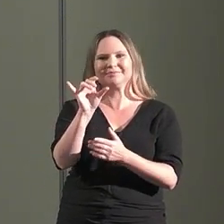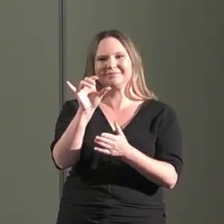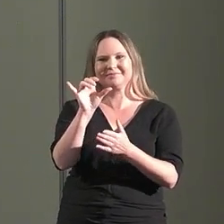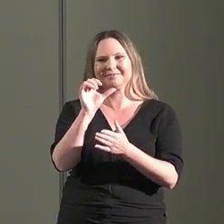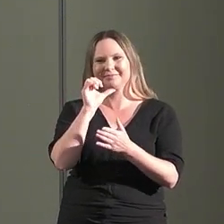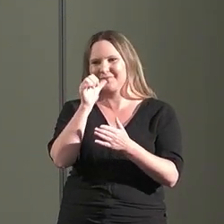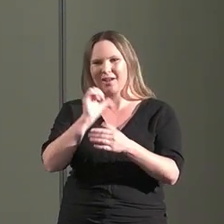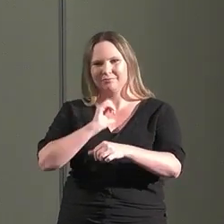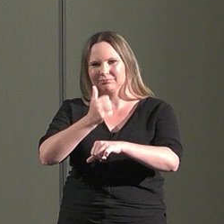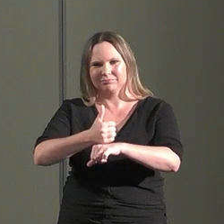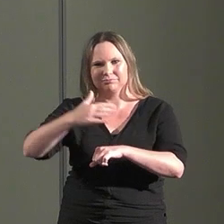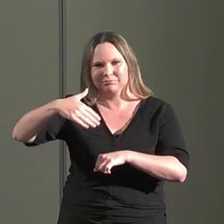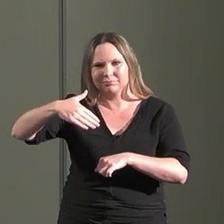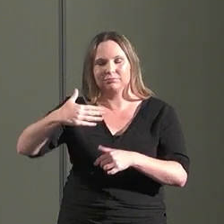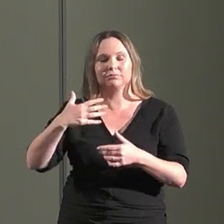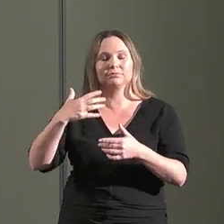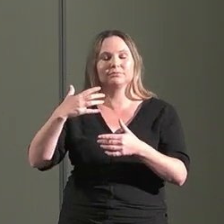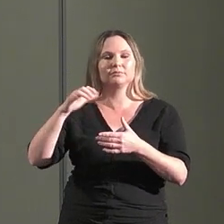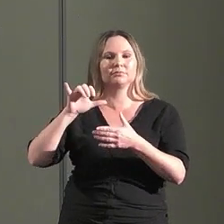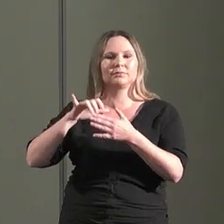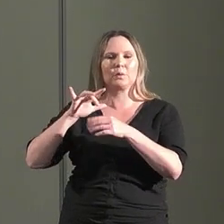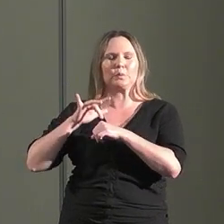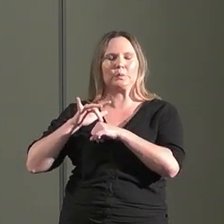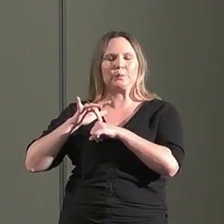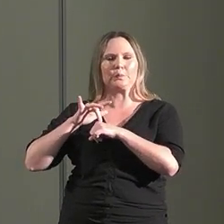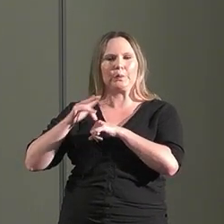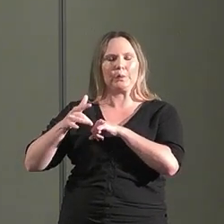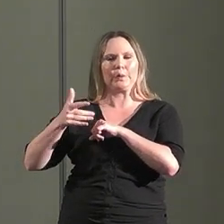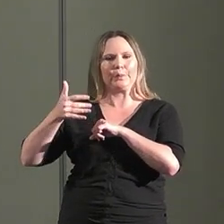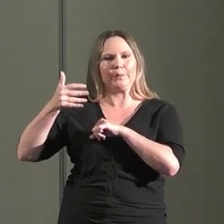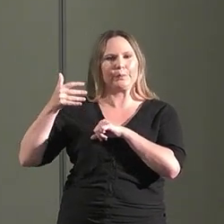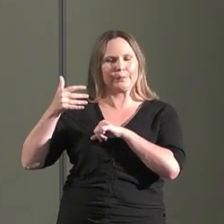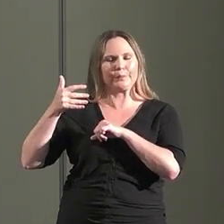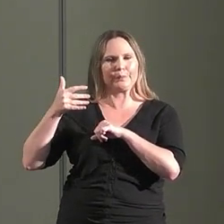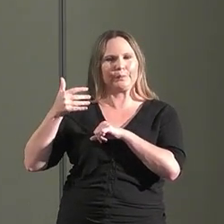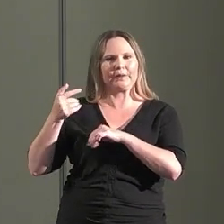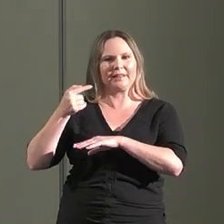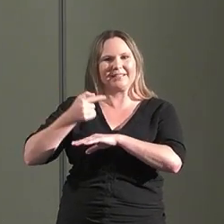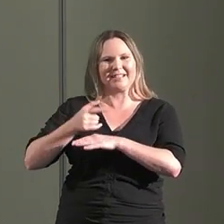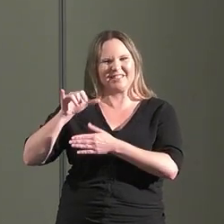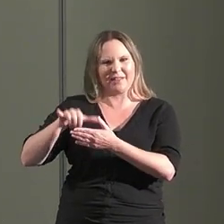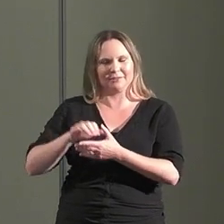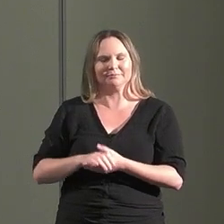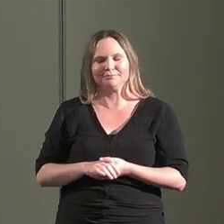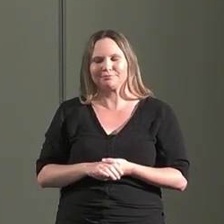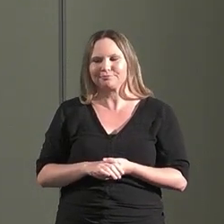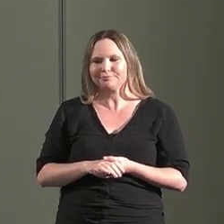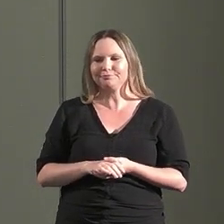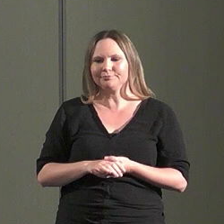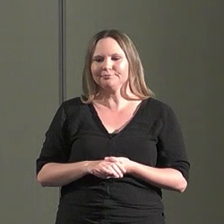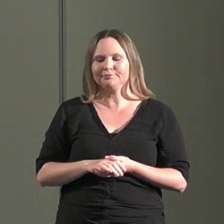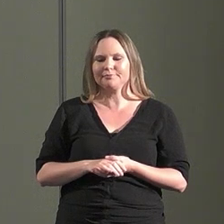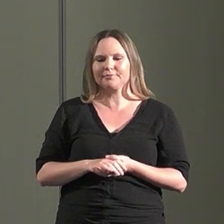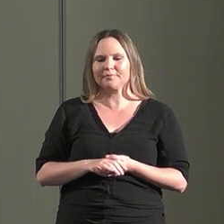yet. It was early in the days of that being a thing.